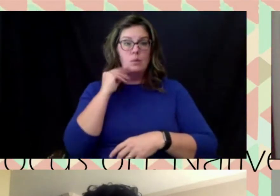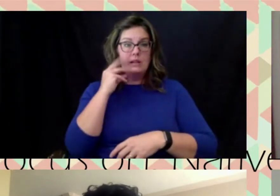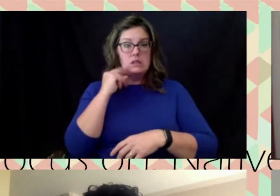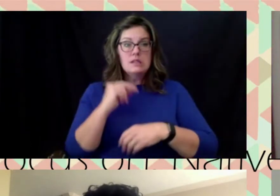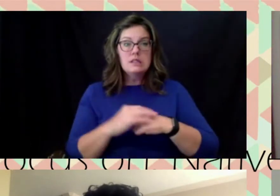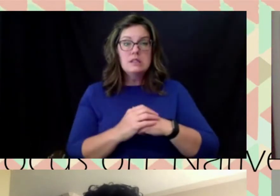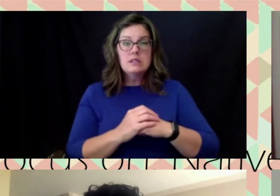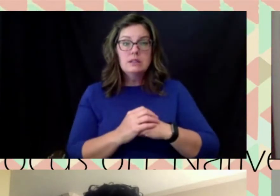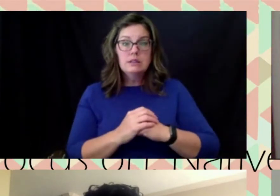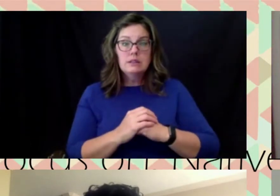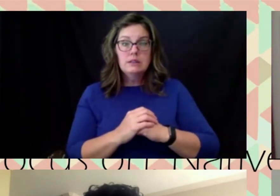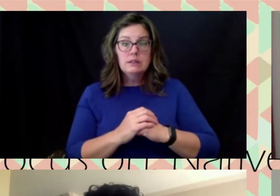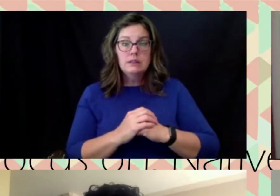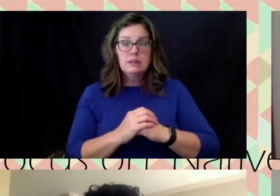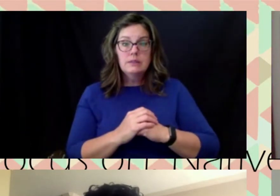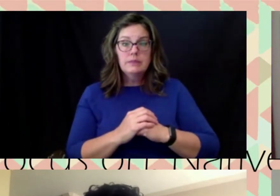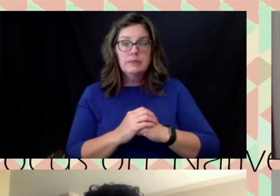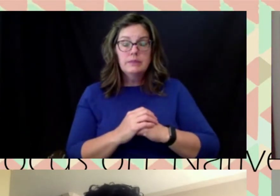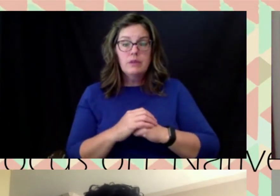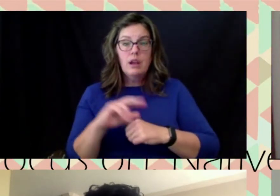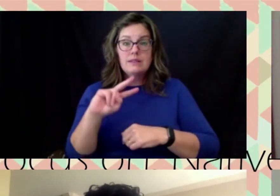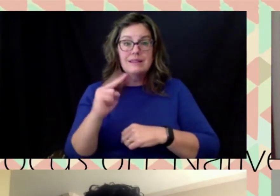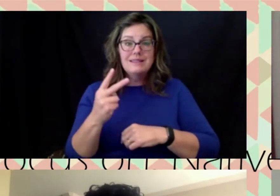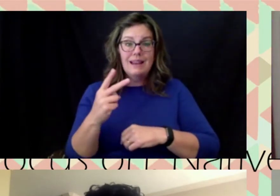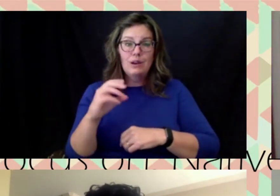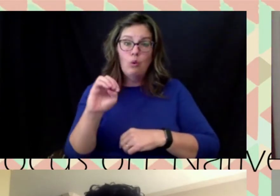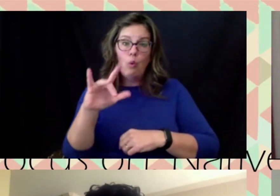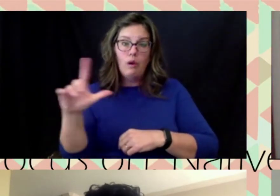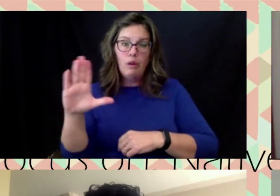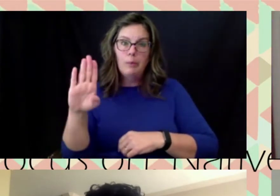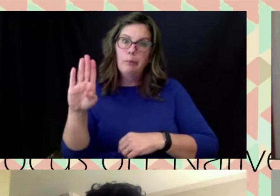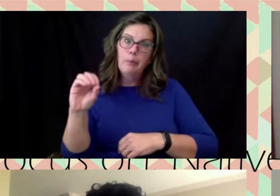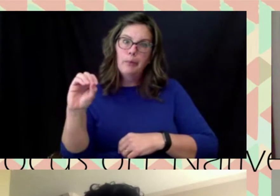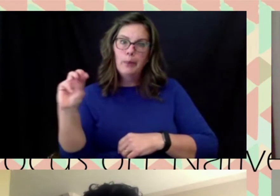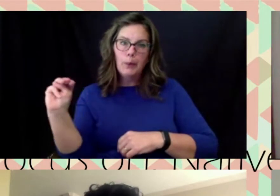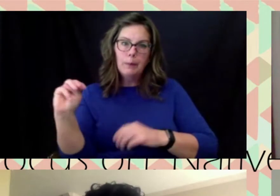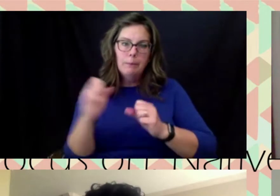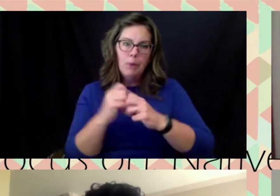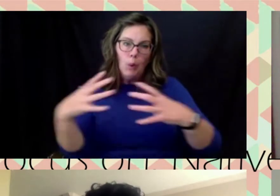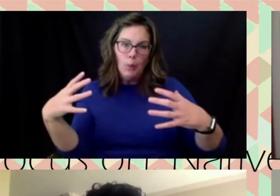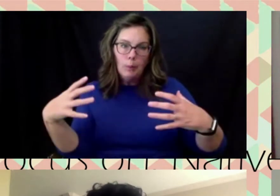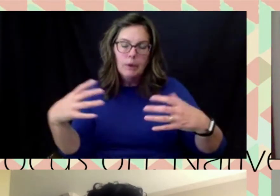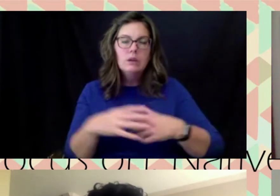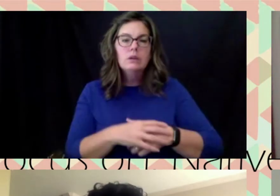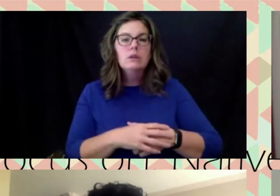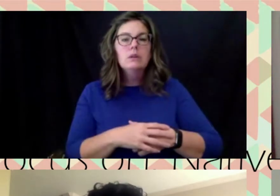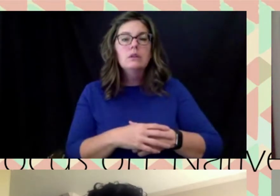second what is termed as a second oil boom um as someone who ran a summer youth employment program